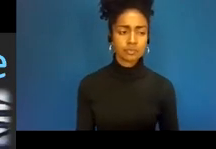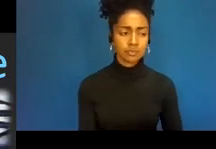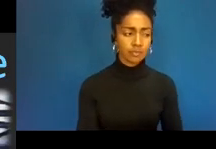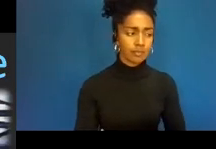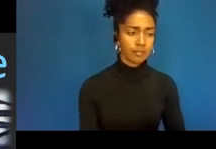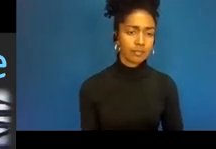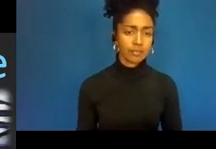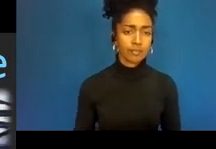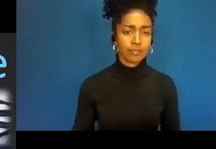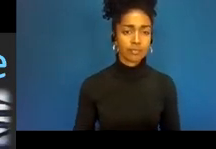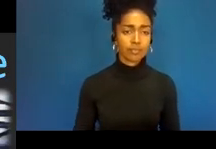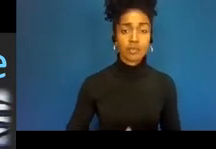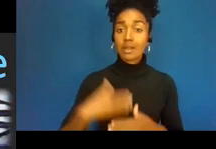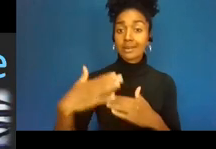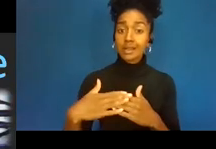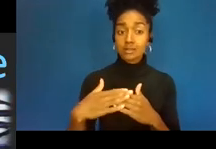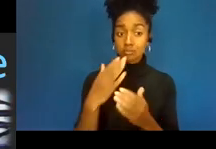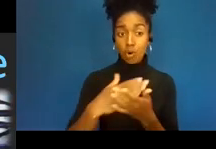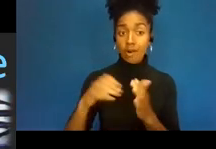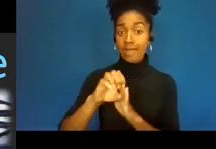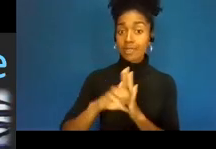The next part of this ethic is redemptive self love.